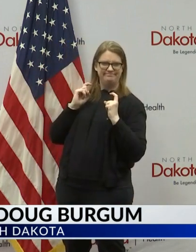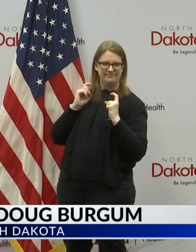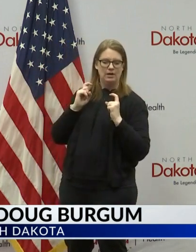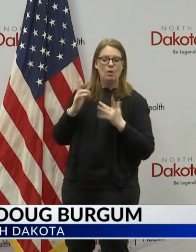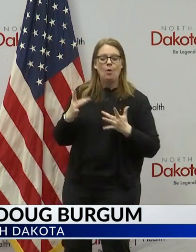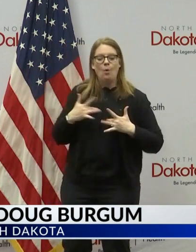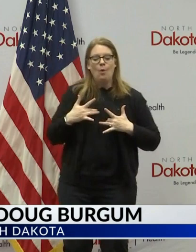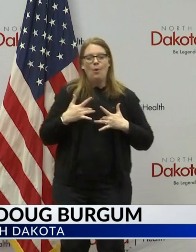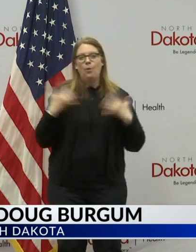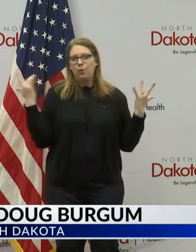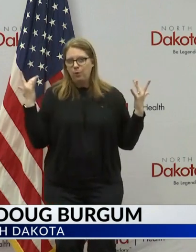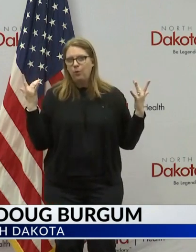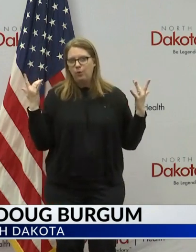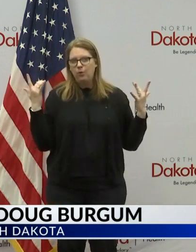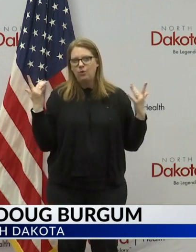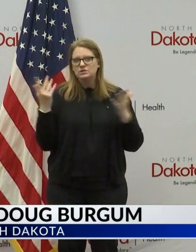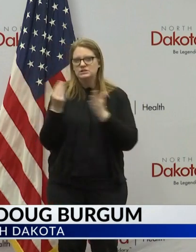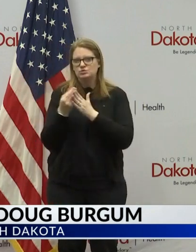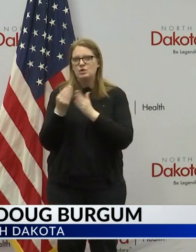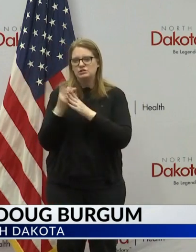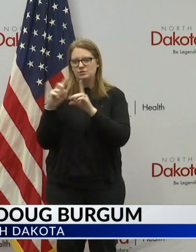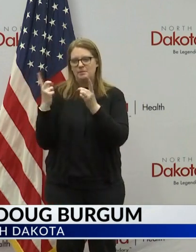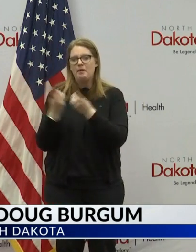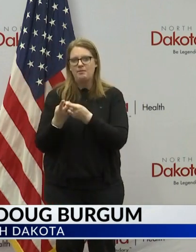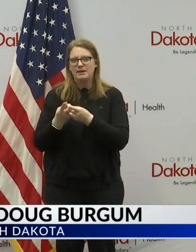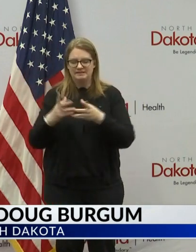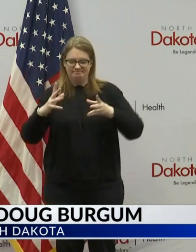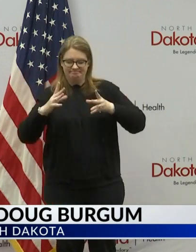WE RECEIVED GUIDANCE ON HOW THE MONEY CAN BE SPENT AND WE WERE THRILLED TO SEE THAT THE